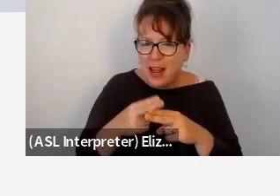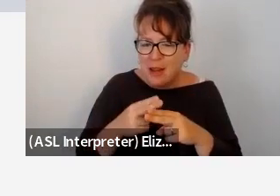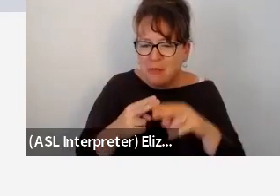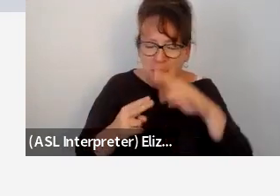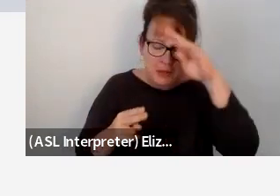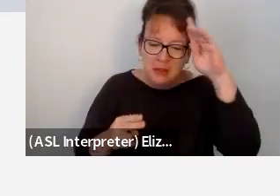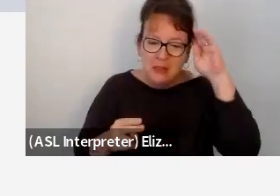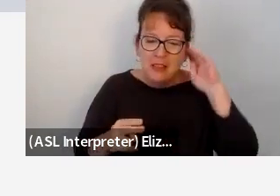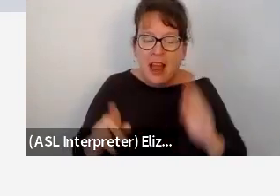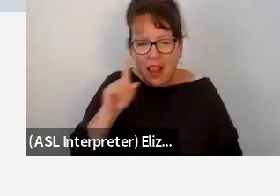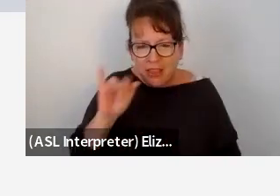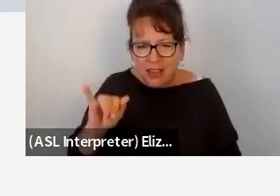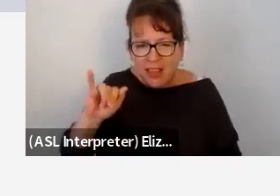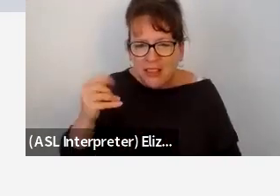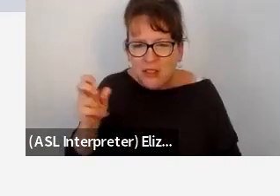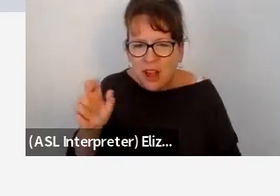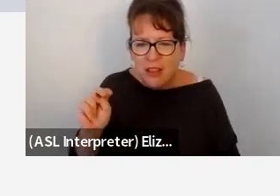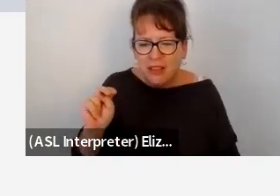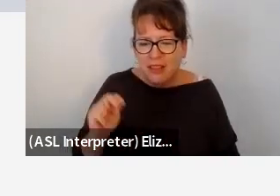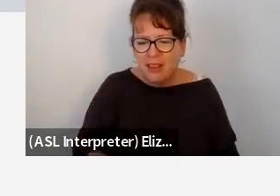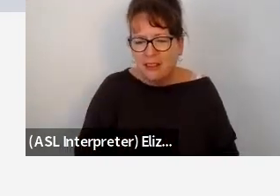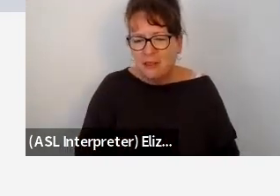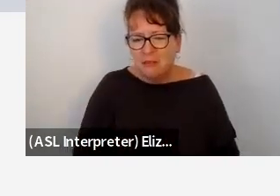identify those areas that we'll be prioritizing.